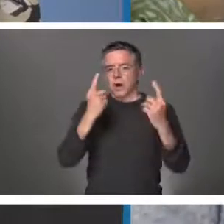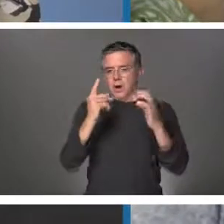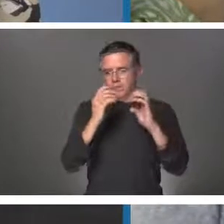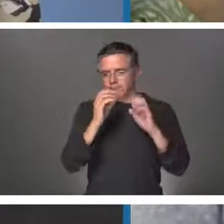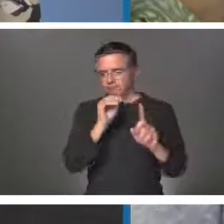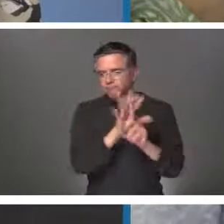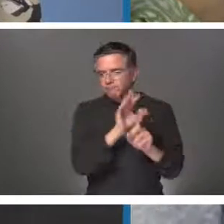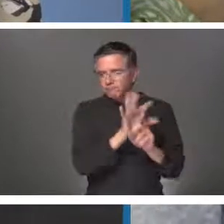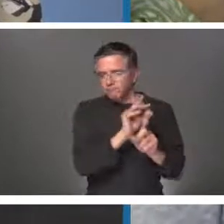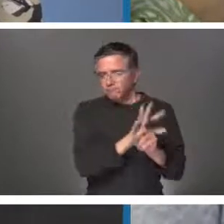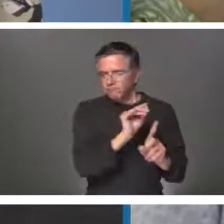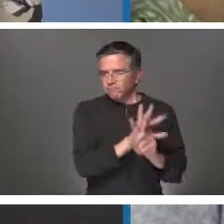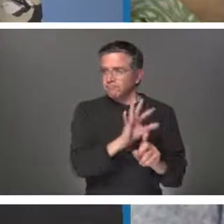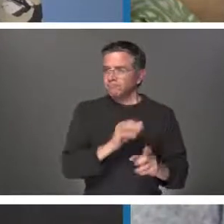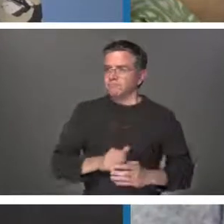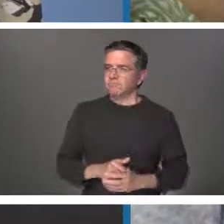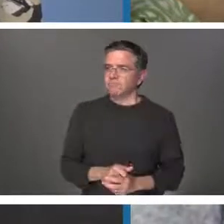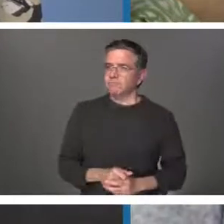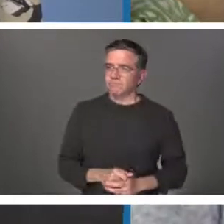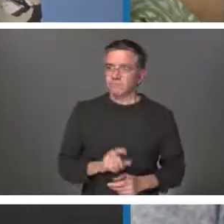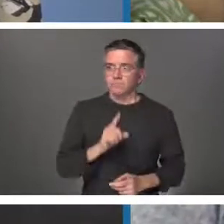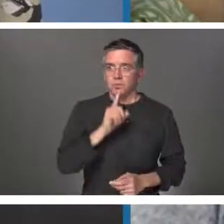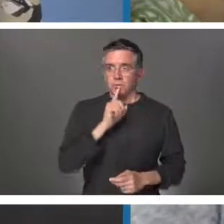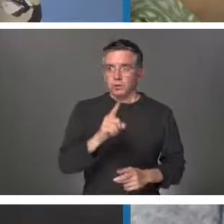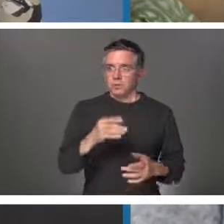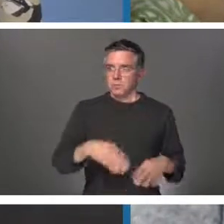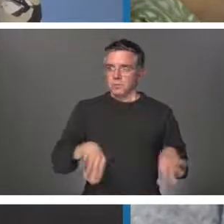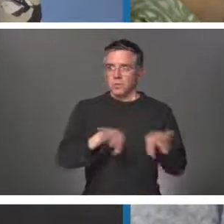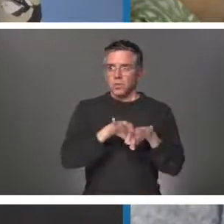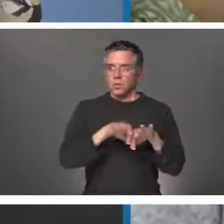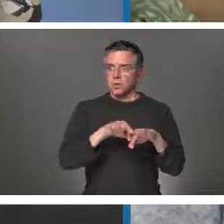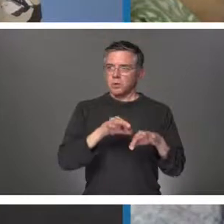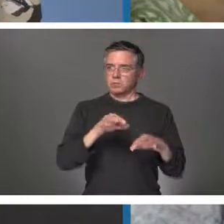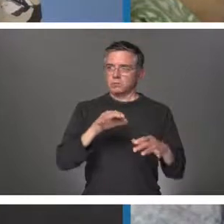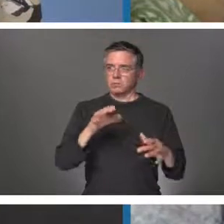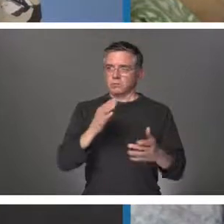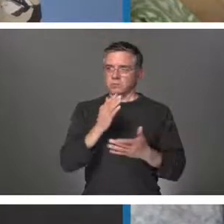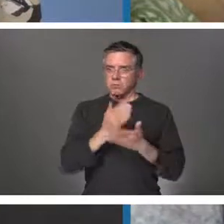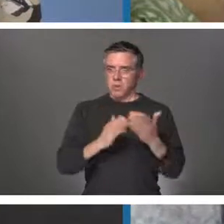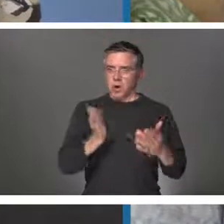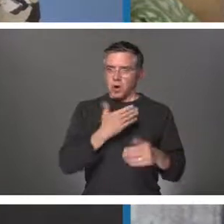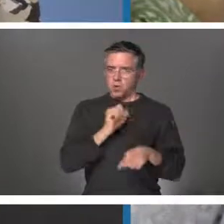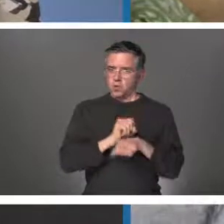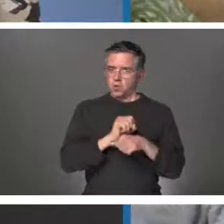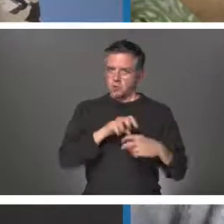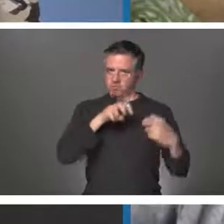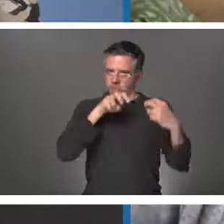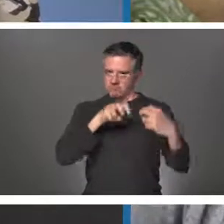it has been just a really important part of our work in the last three or four months. Yeah, thanks for that, Liz.